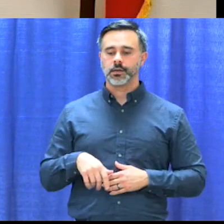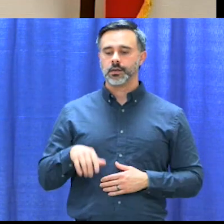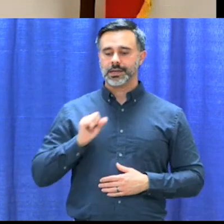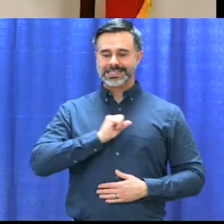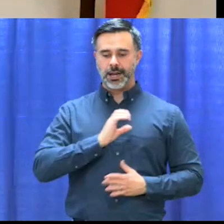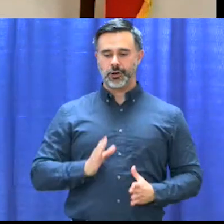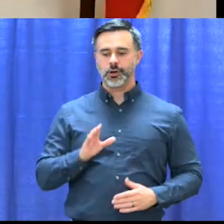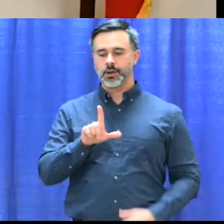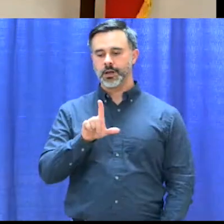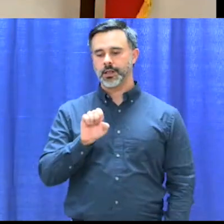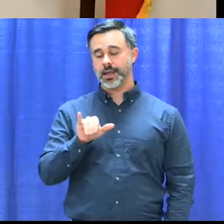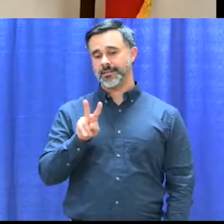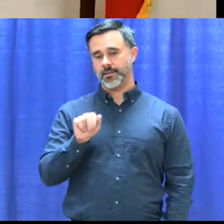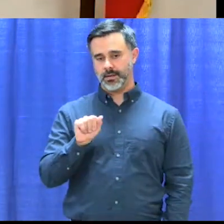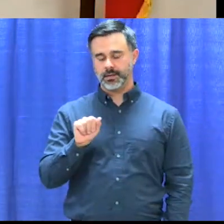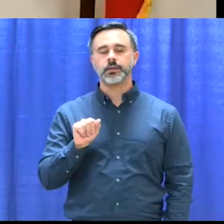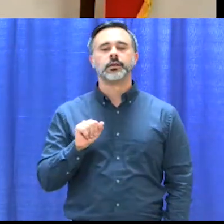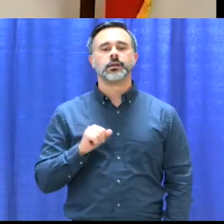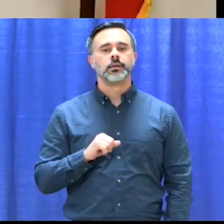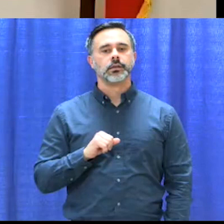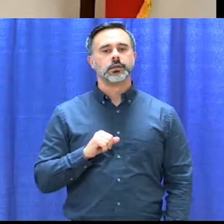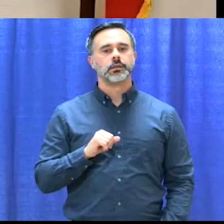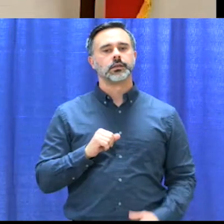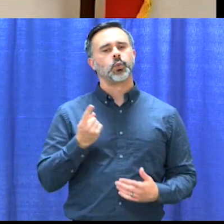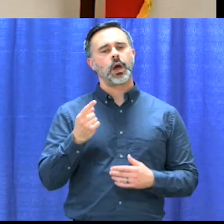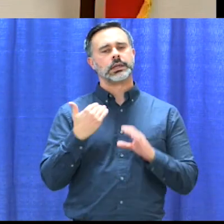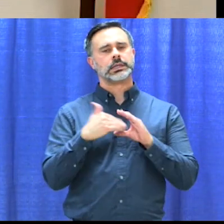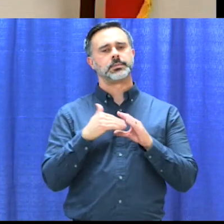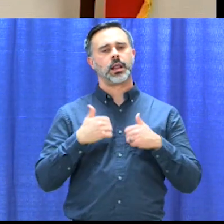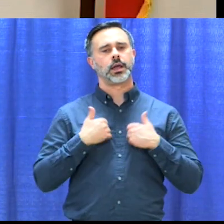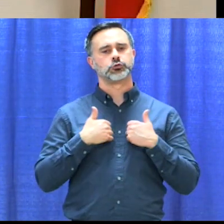I do want to just say an email address that we will mention a few times.